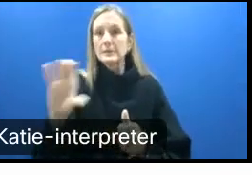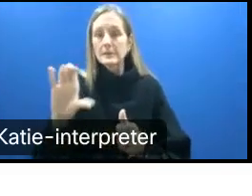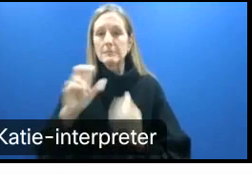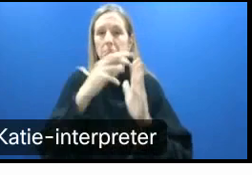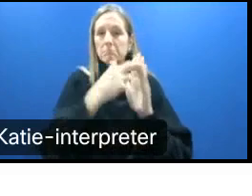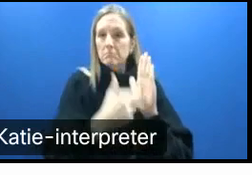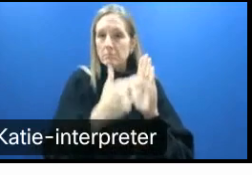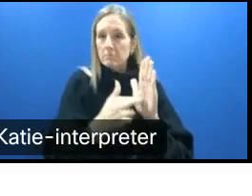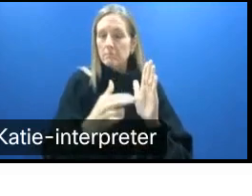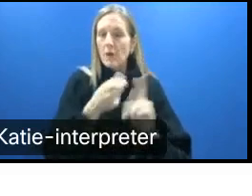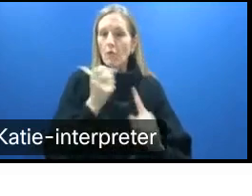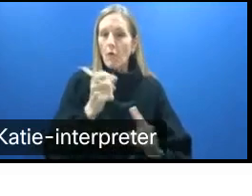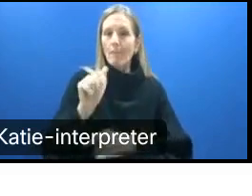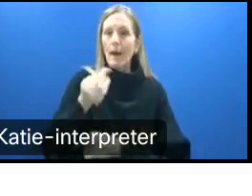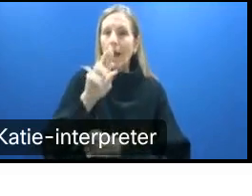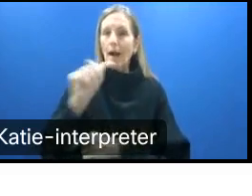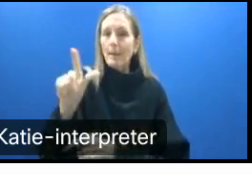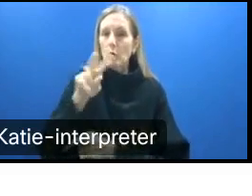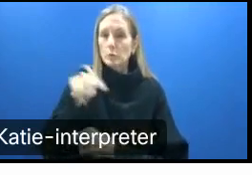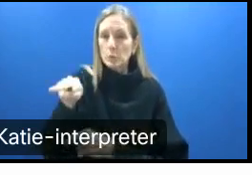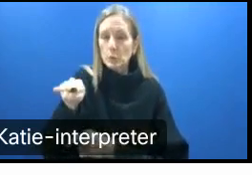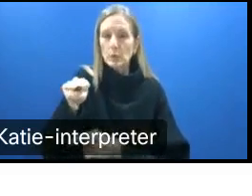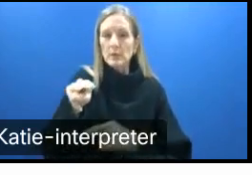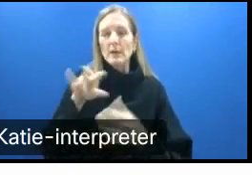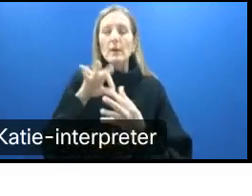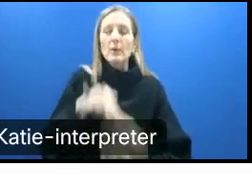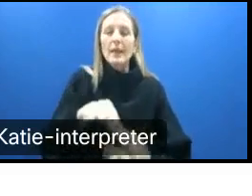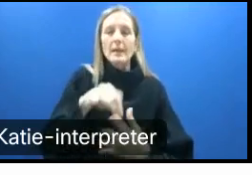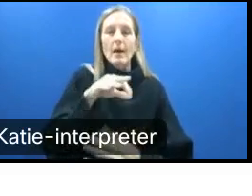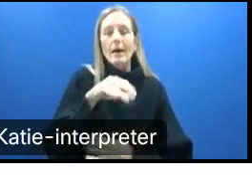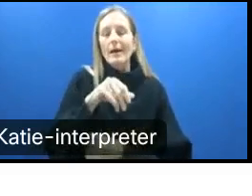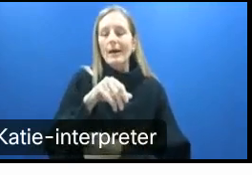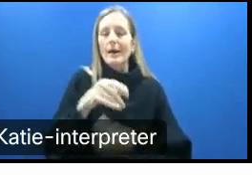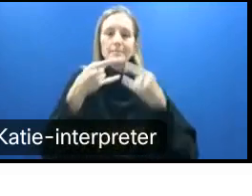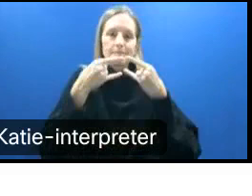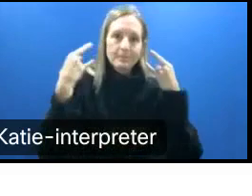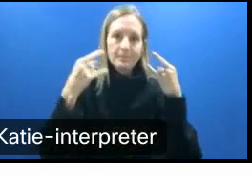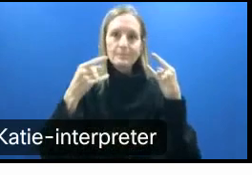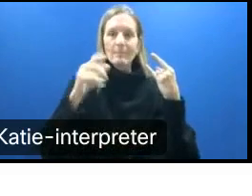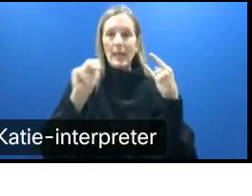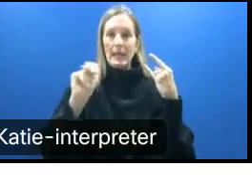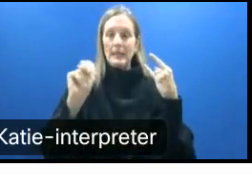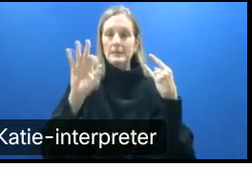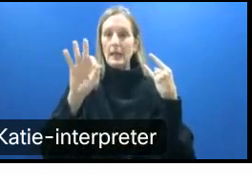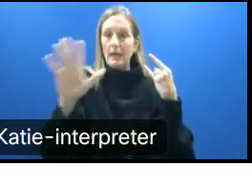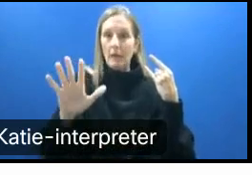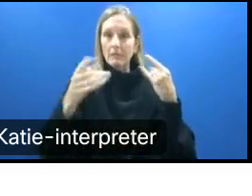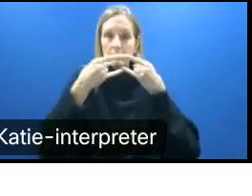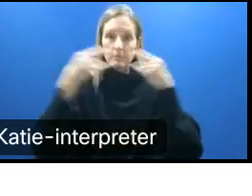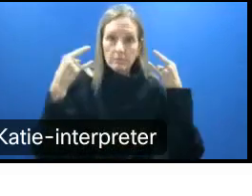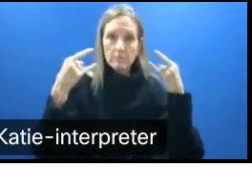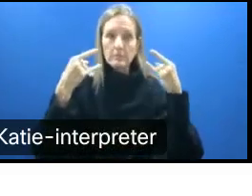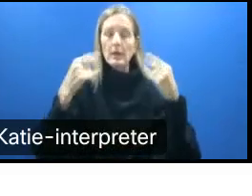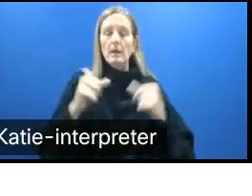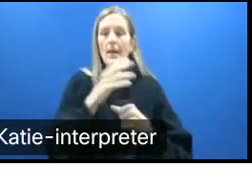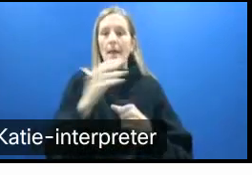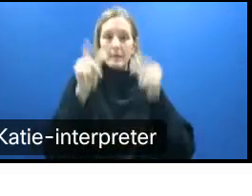Regarding personal protective equipment this includes and 95, and I protect him for all clinical encounters.